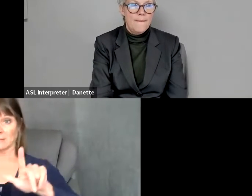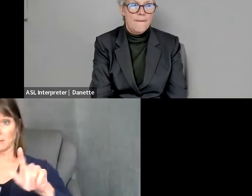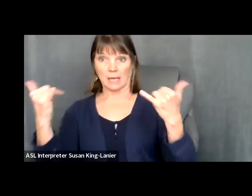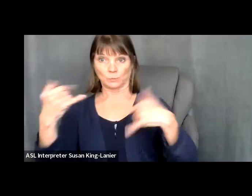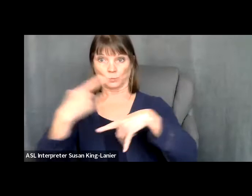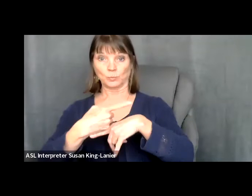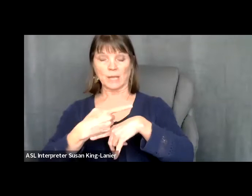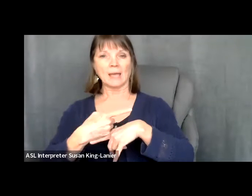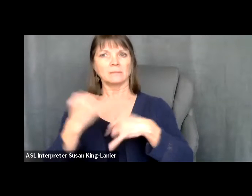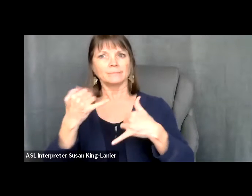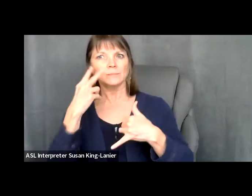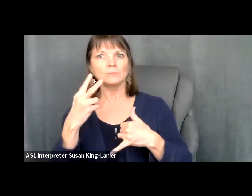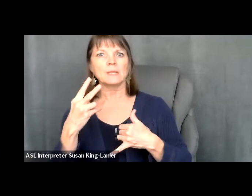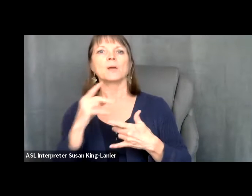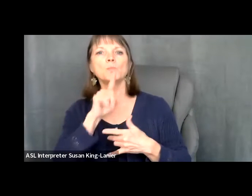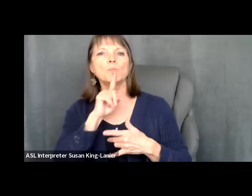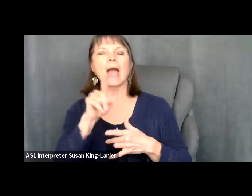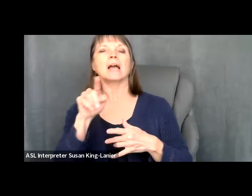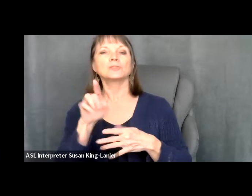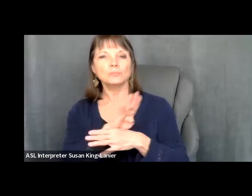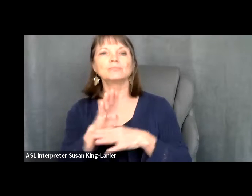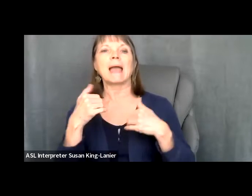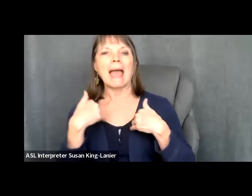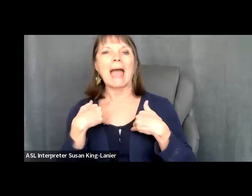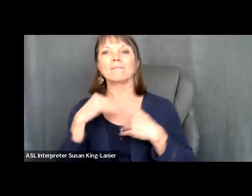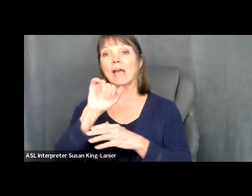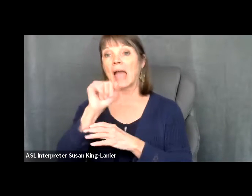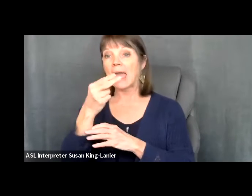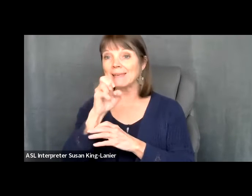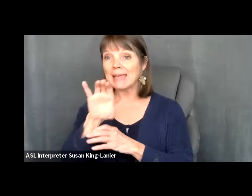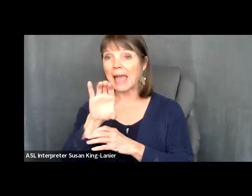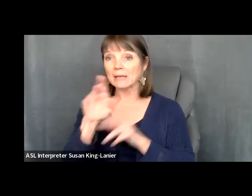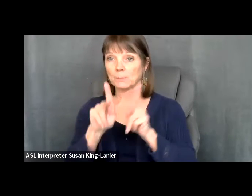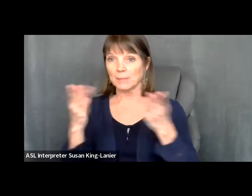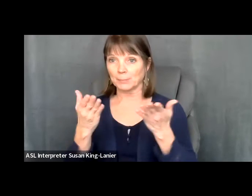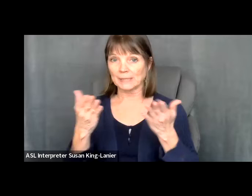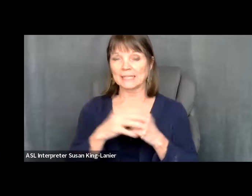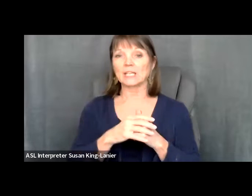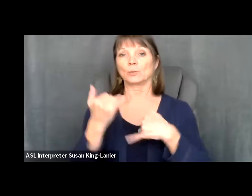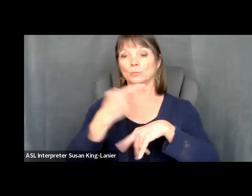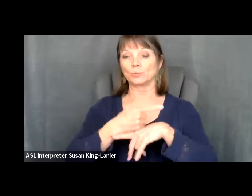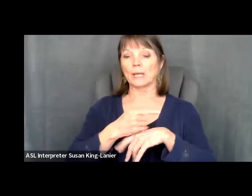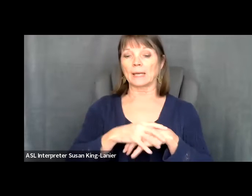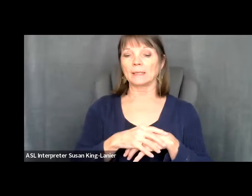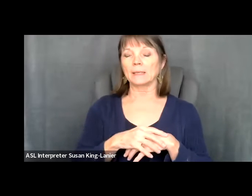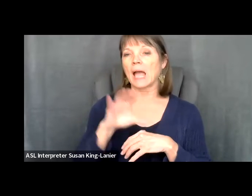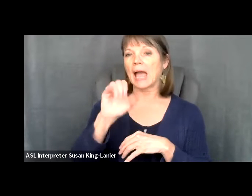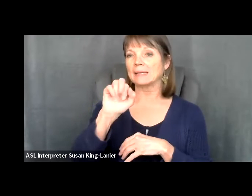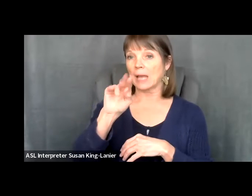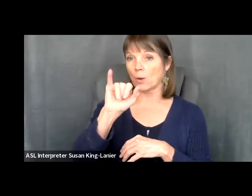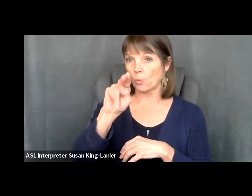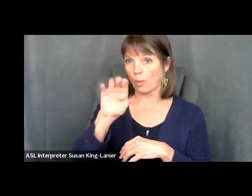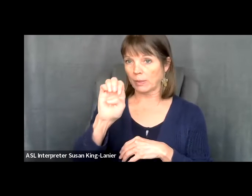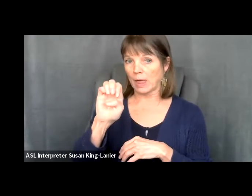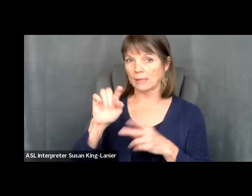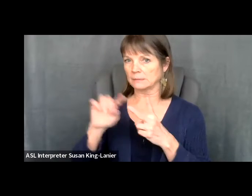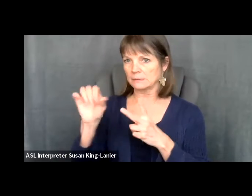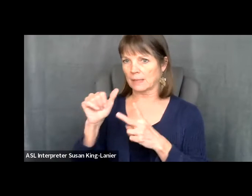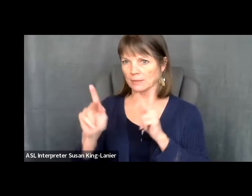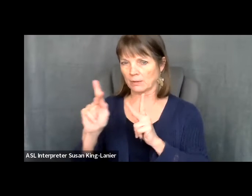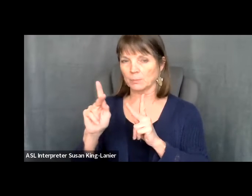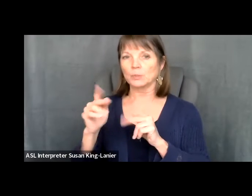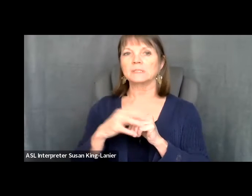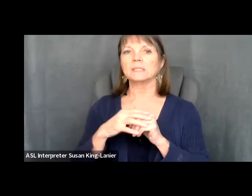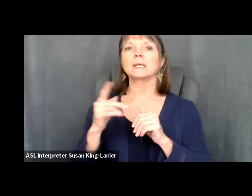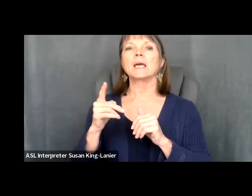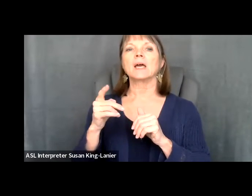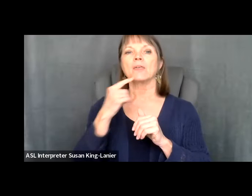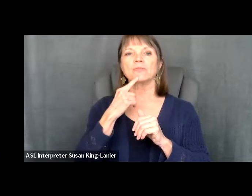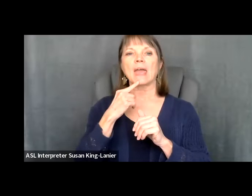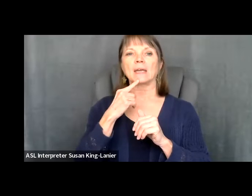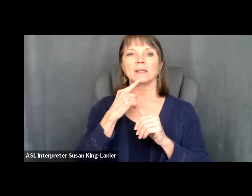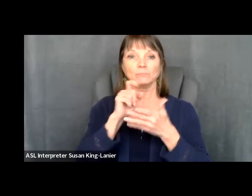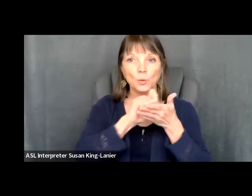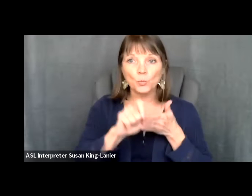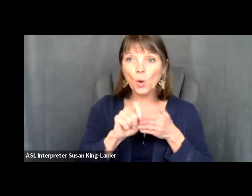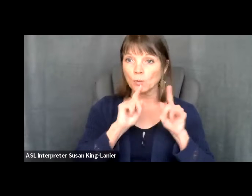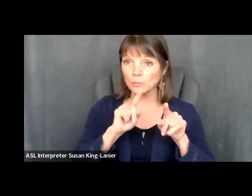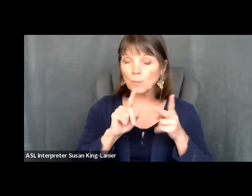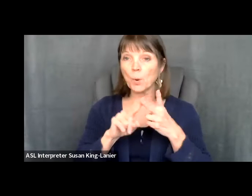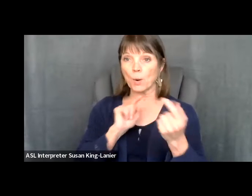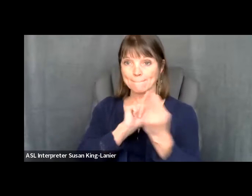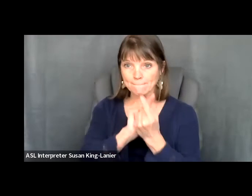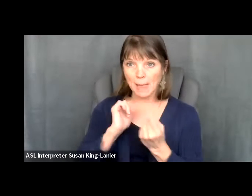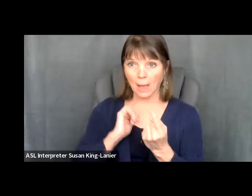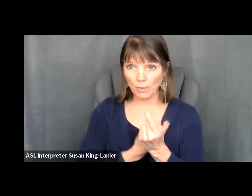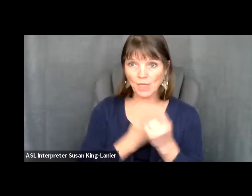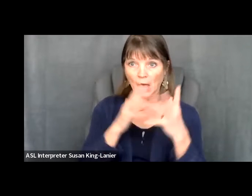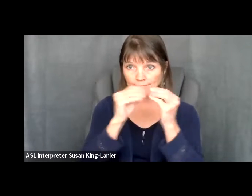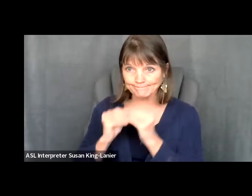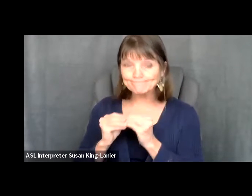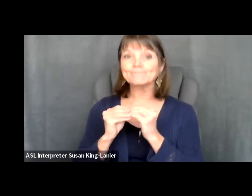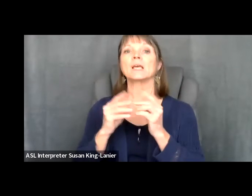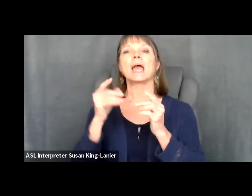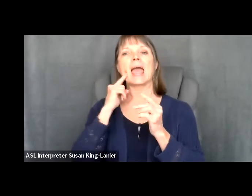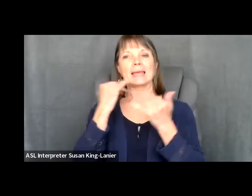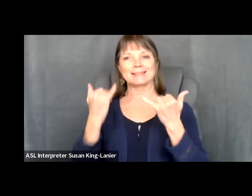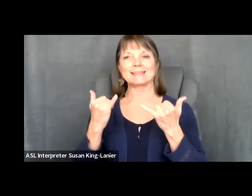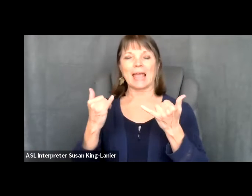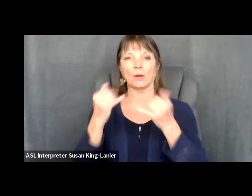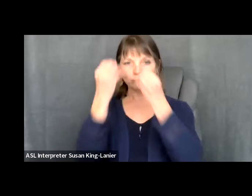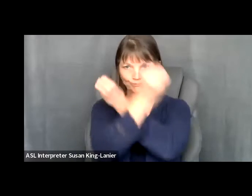Kelly Crosbie: Today. We actually have the a heck folks here. Jill and Caroline are here. They were the ah, the conveners of all the folks who created this report. They wrote the report they met with us about the report, and so they're going to share the details of the report of us today.